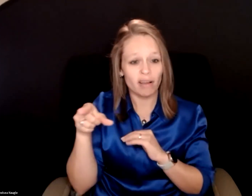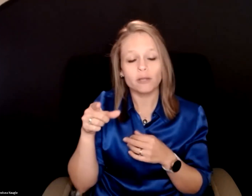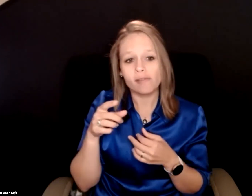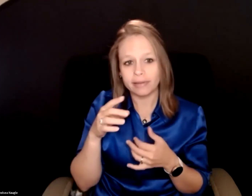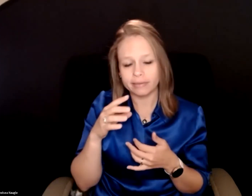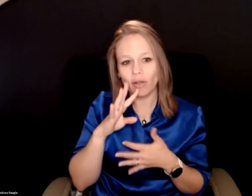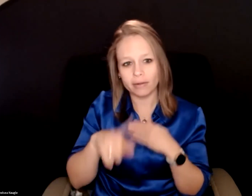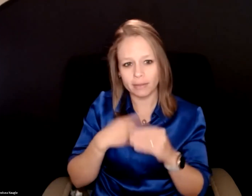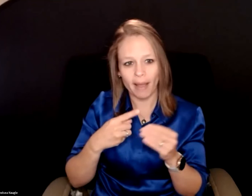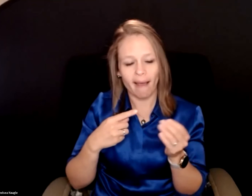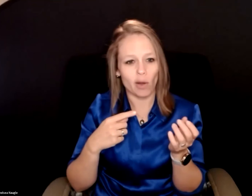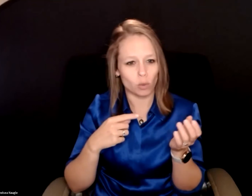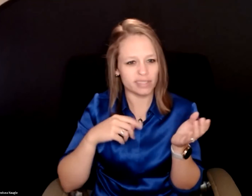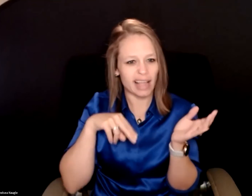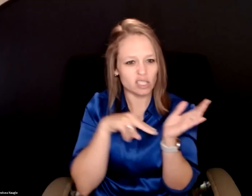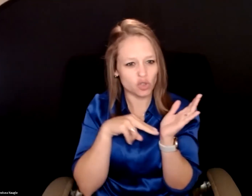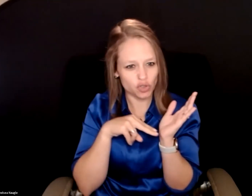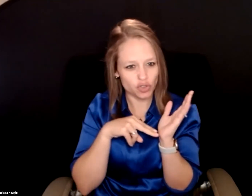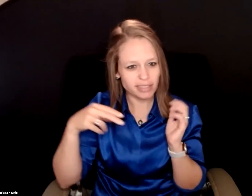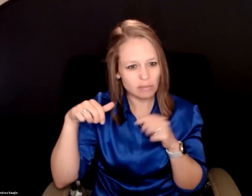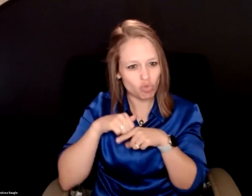never gave up on me. She was not very open at first.